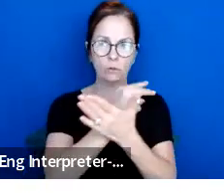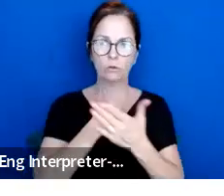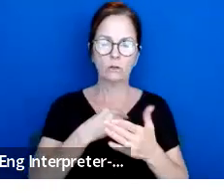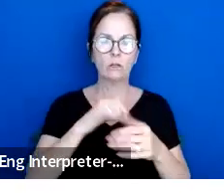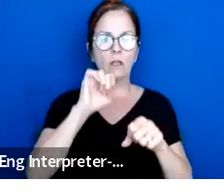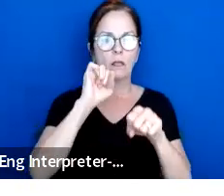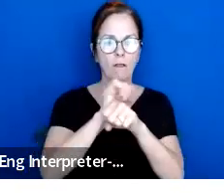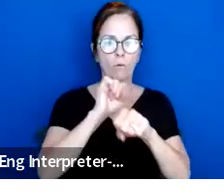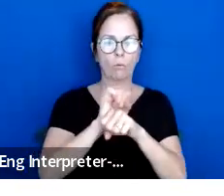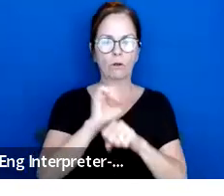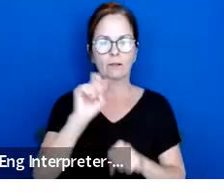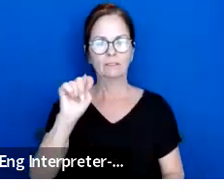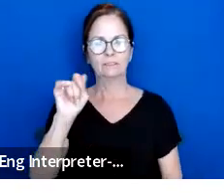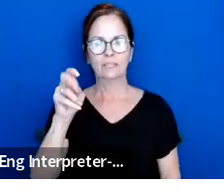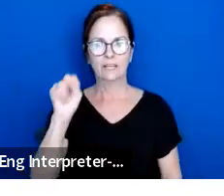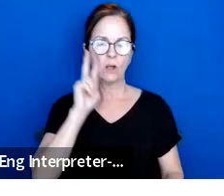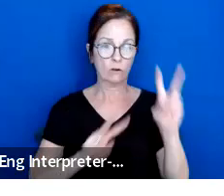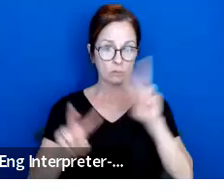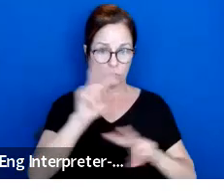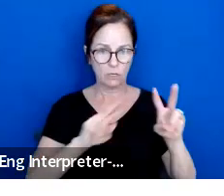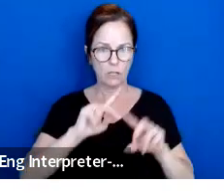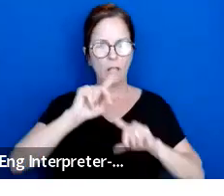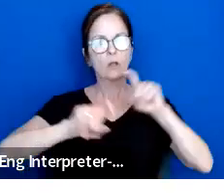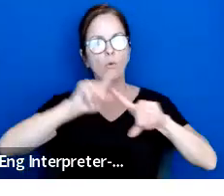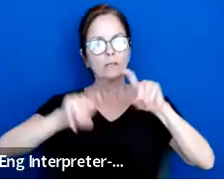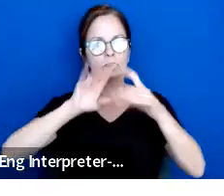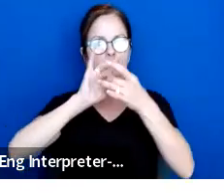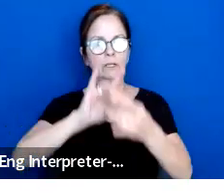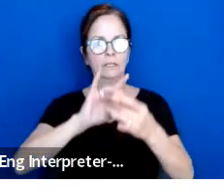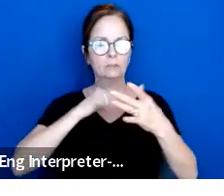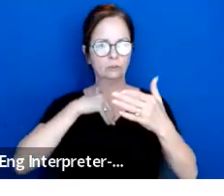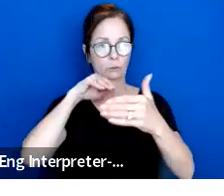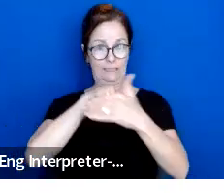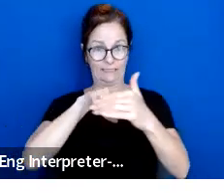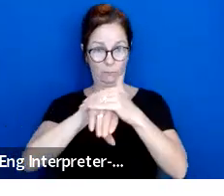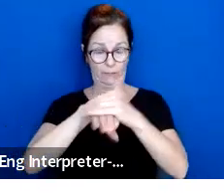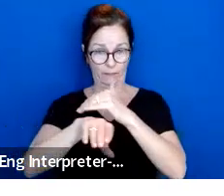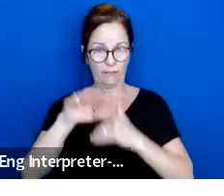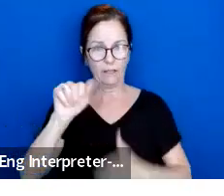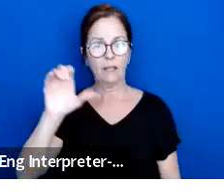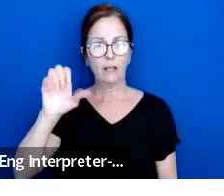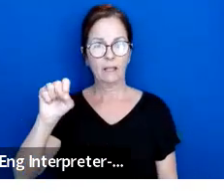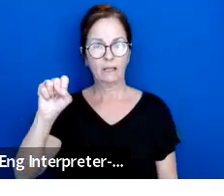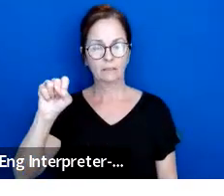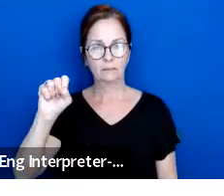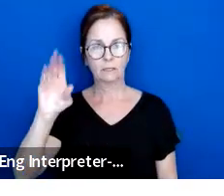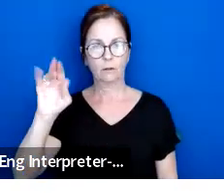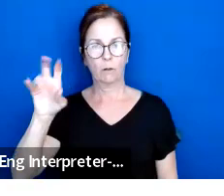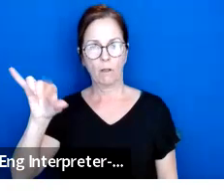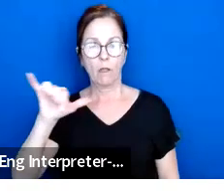Workstation observations. Questions around accessibility. We're going to have some recommendations and suggestions.